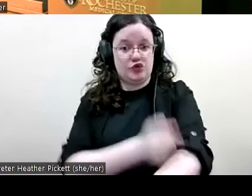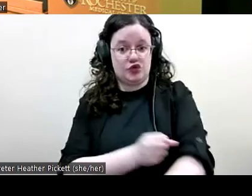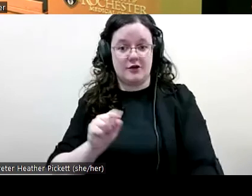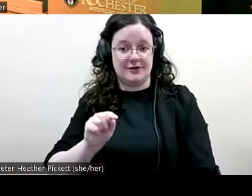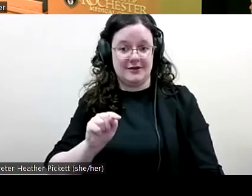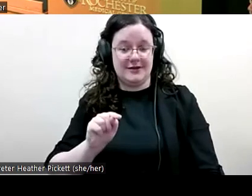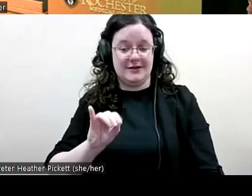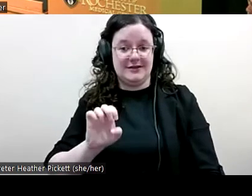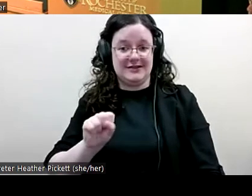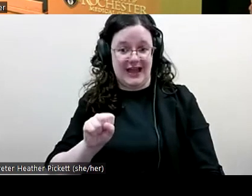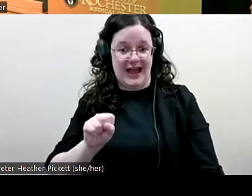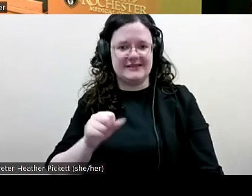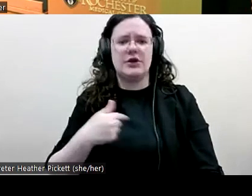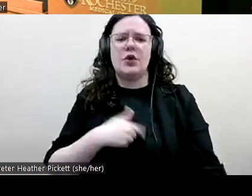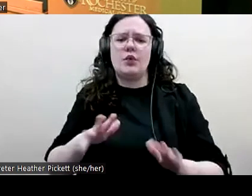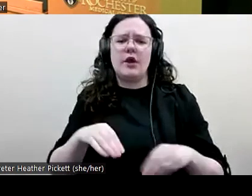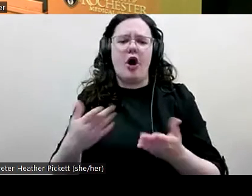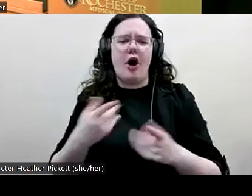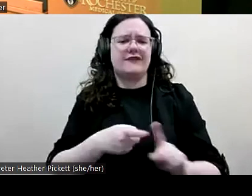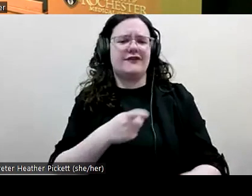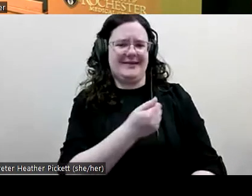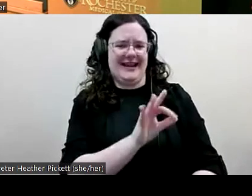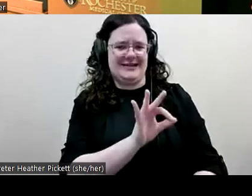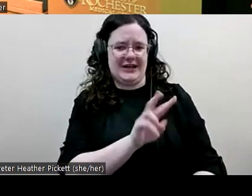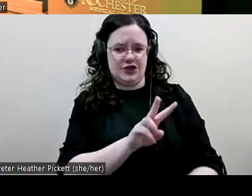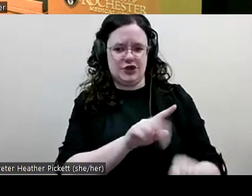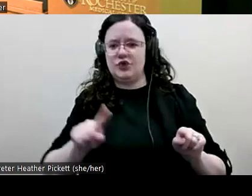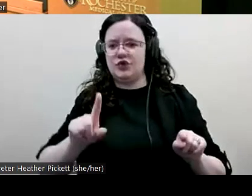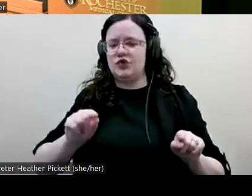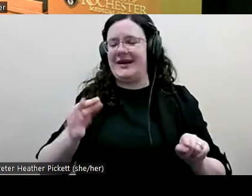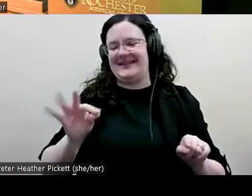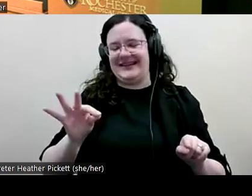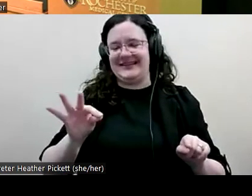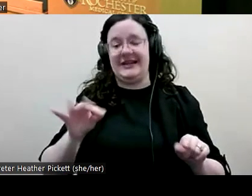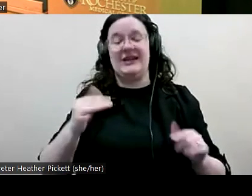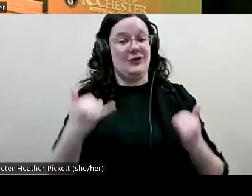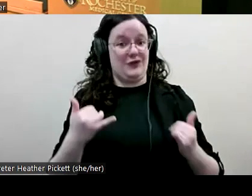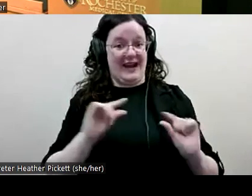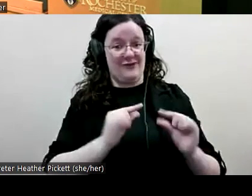from 1992 through 2019 we don't currently have groups but we are in the process of developing